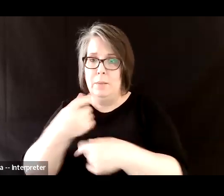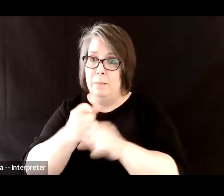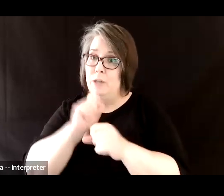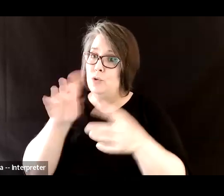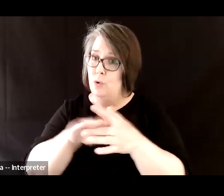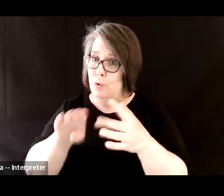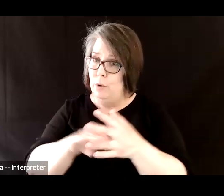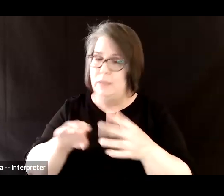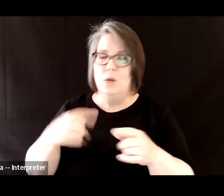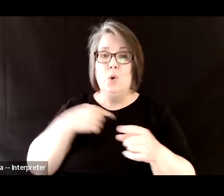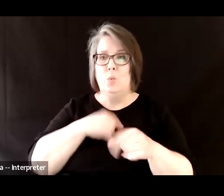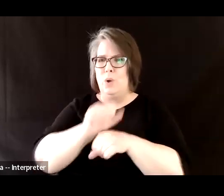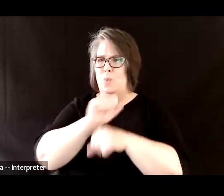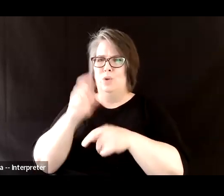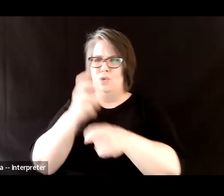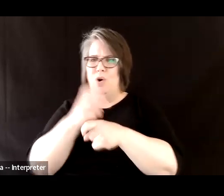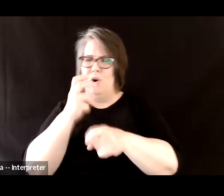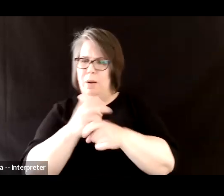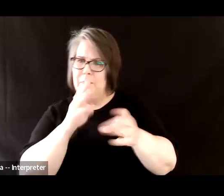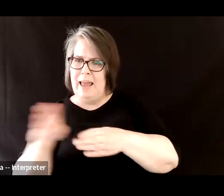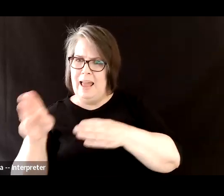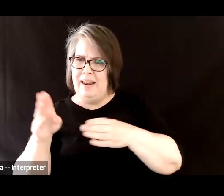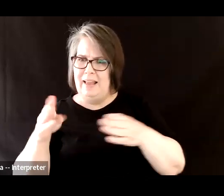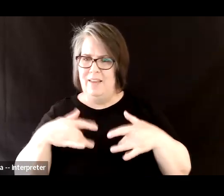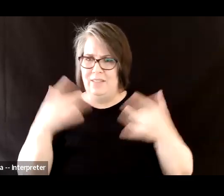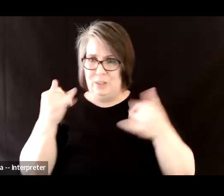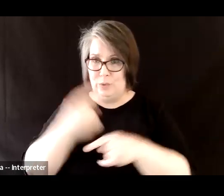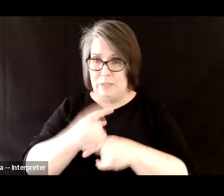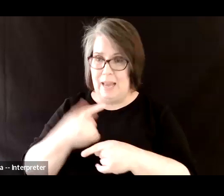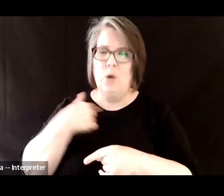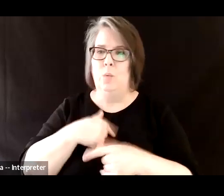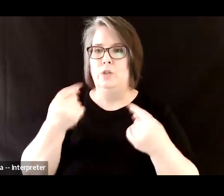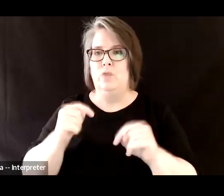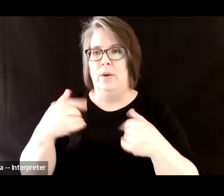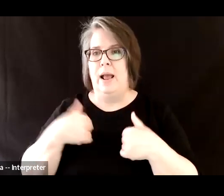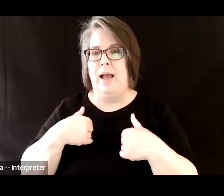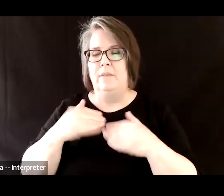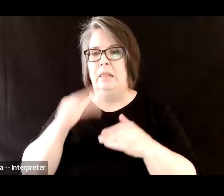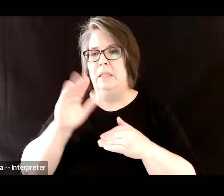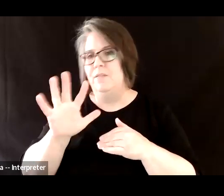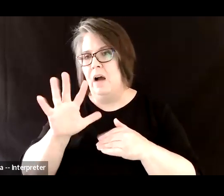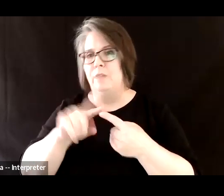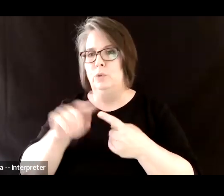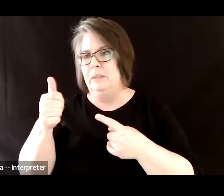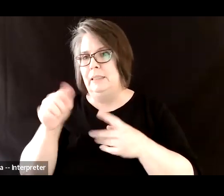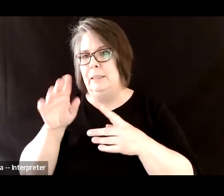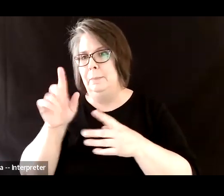were planning the event today that we try to have at least five or ten minutes between each of our major sessions to give